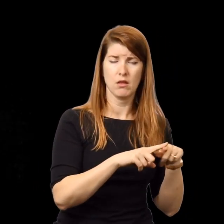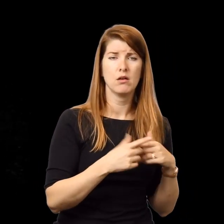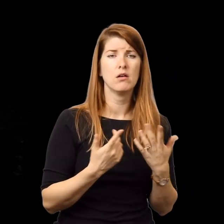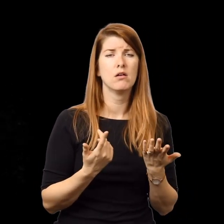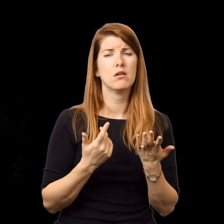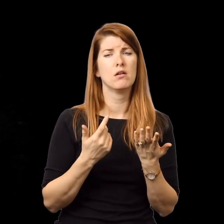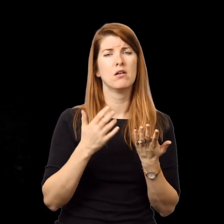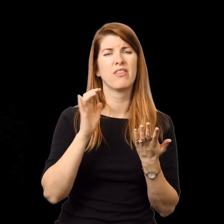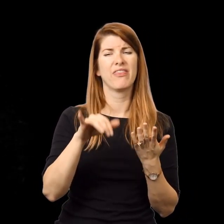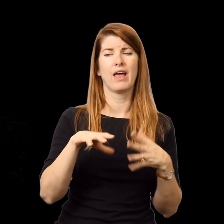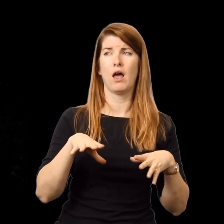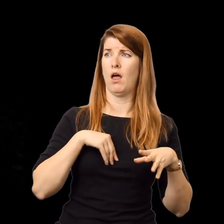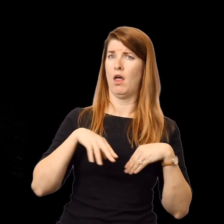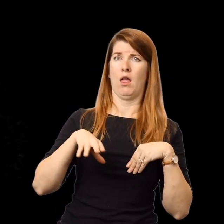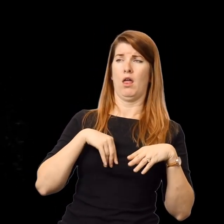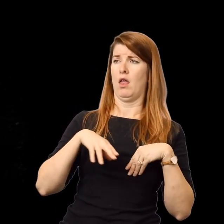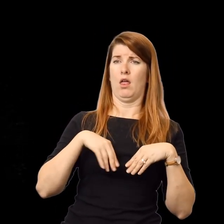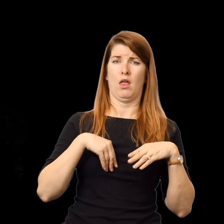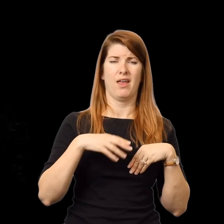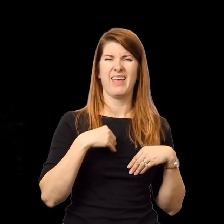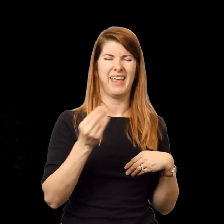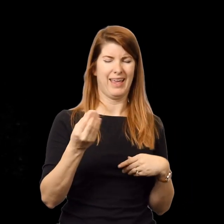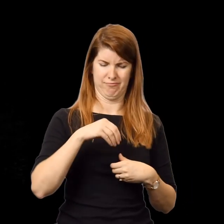The learned helplessness, the passivity is when,